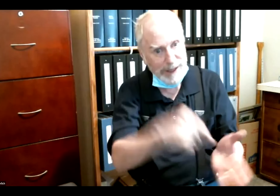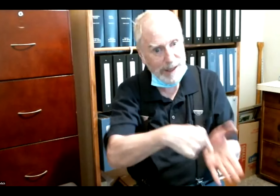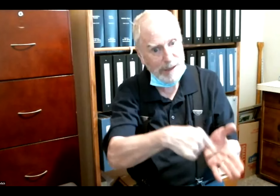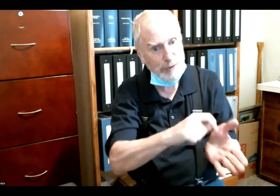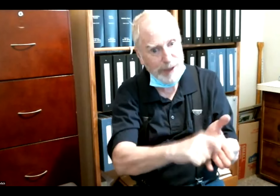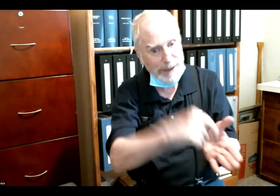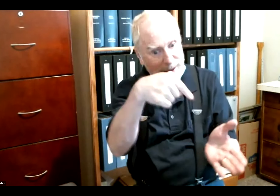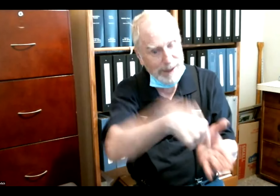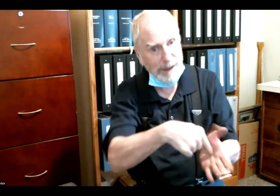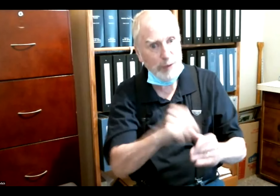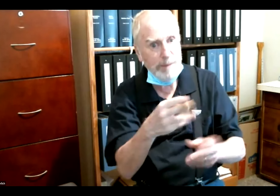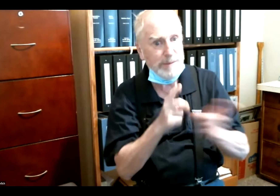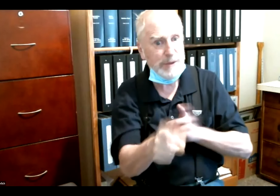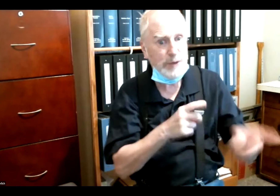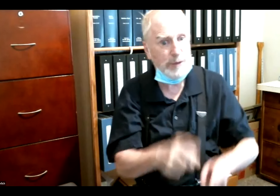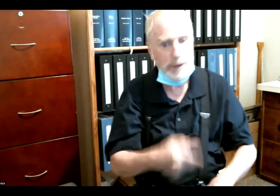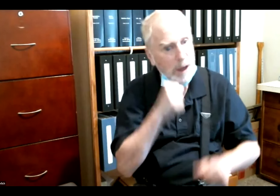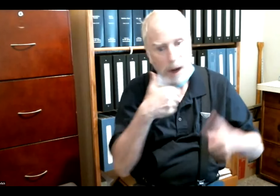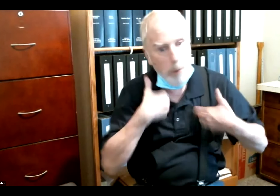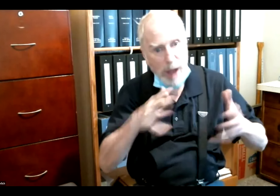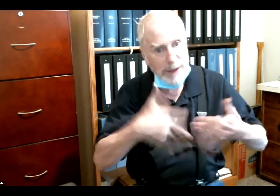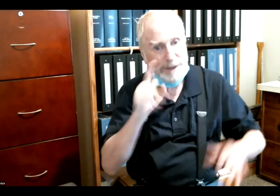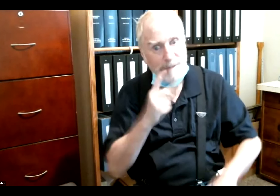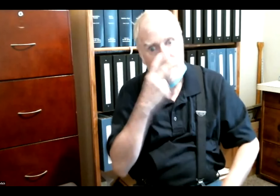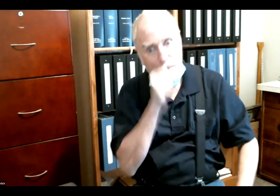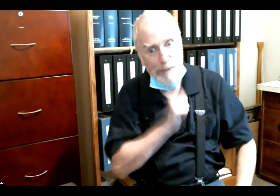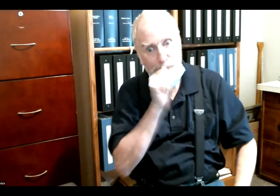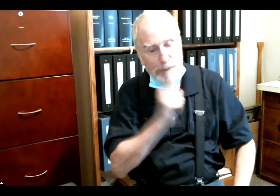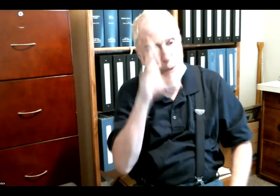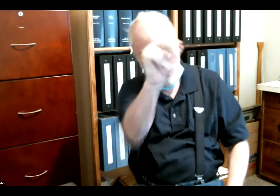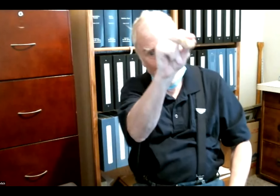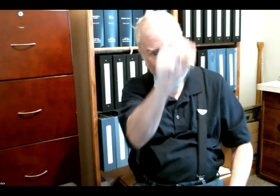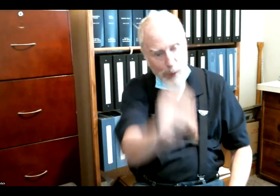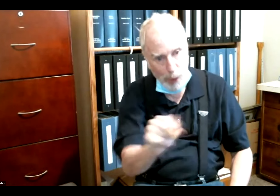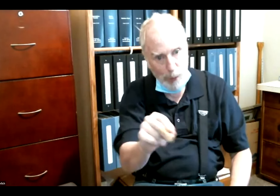have somebody that signs it needs to be written in the job description. I don't want to see